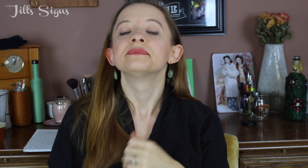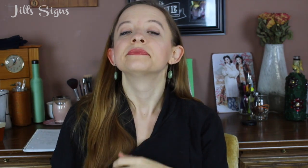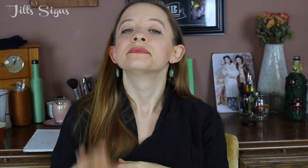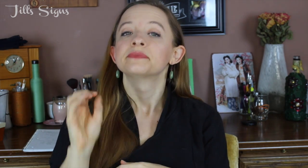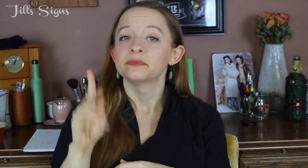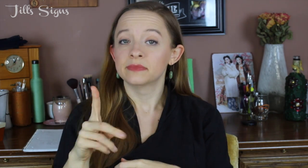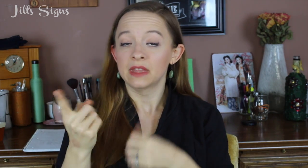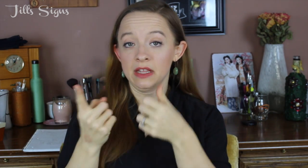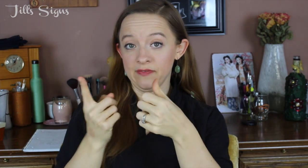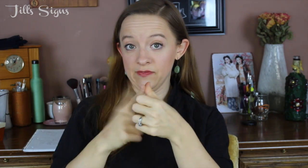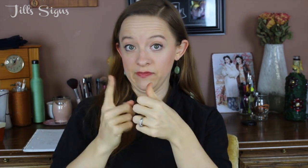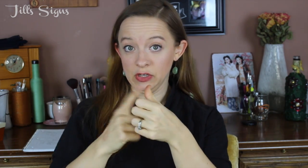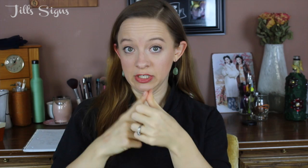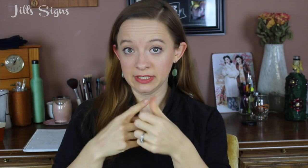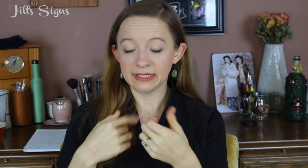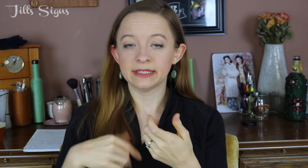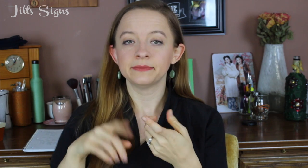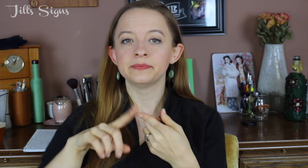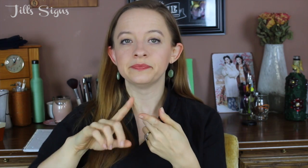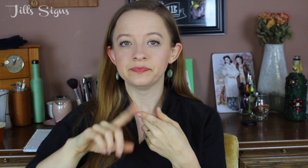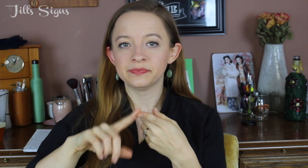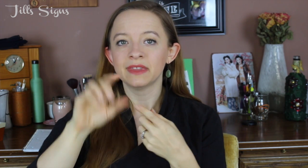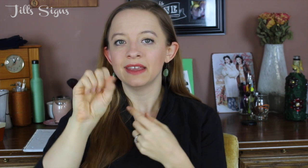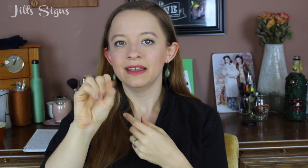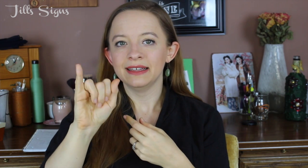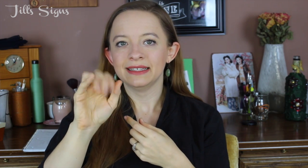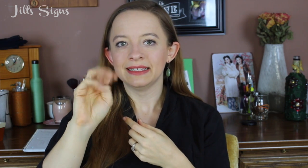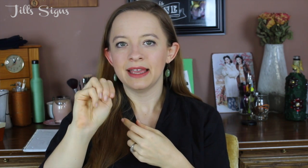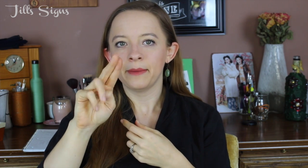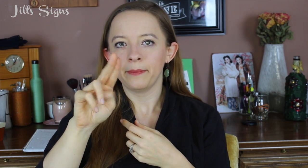So the first one,